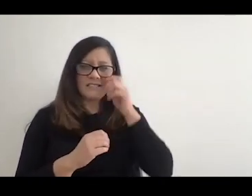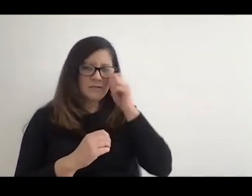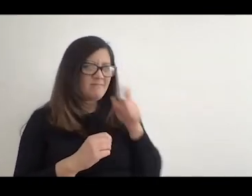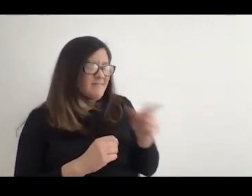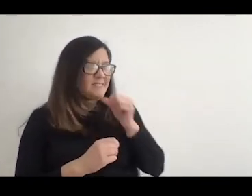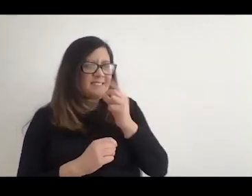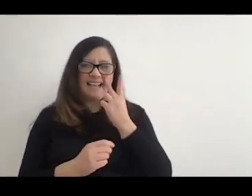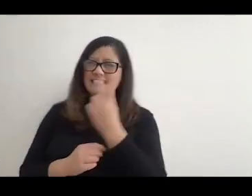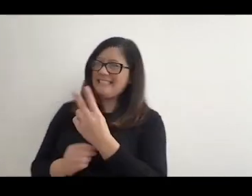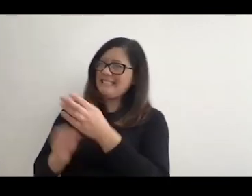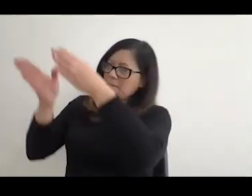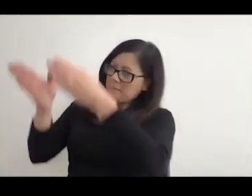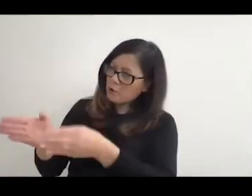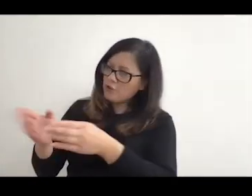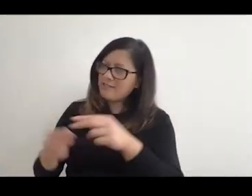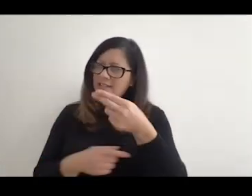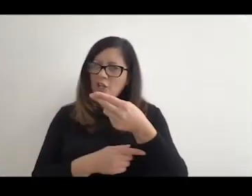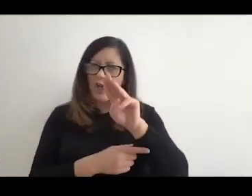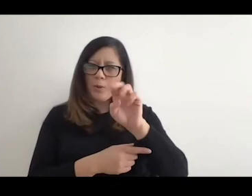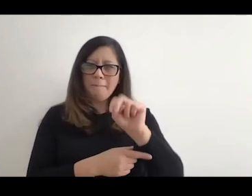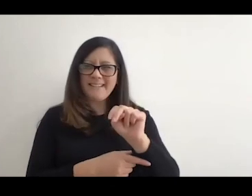It's akin to what happens with gender neutral.